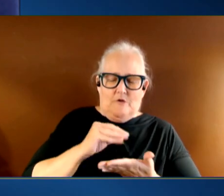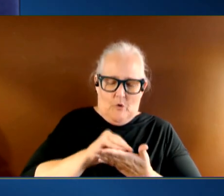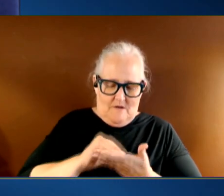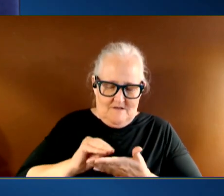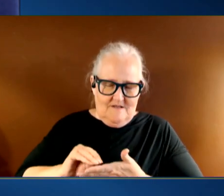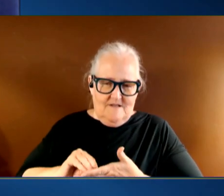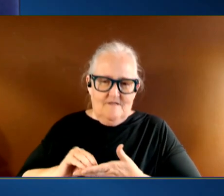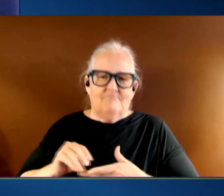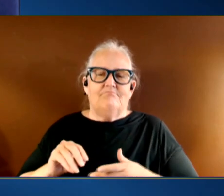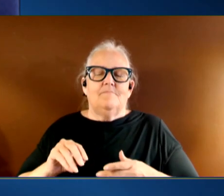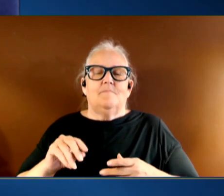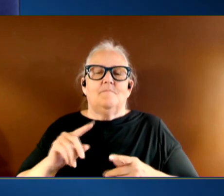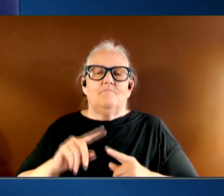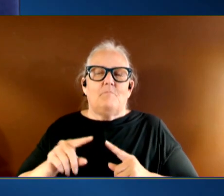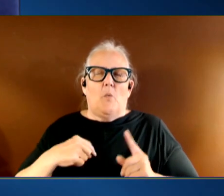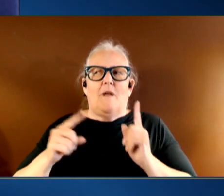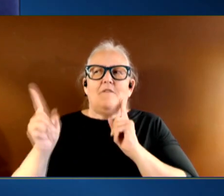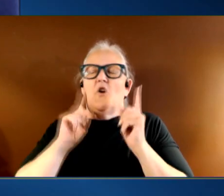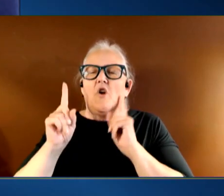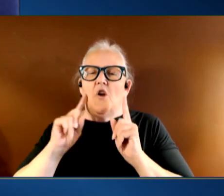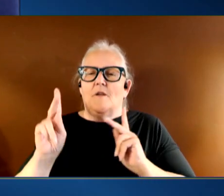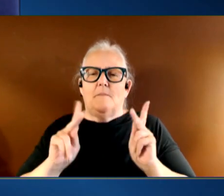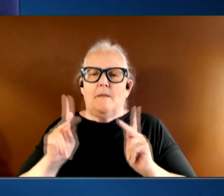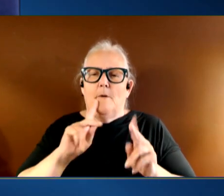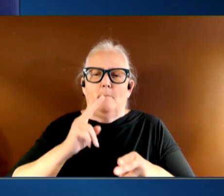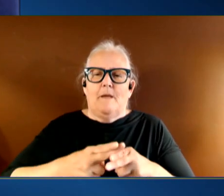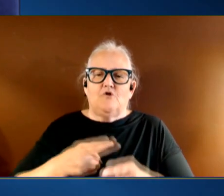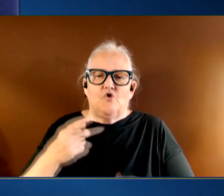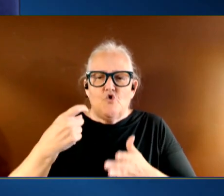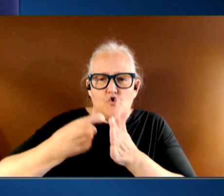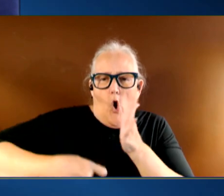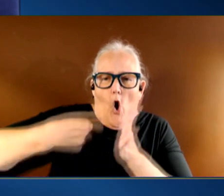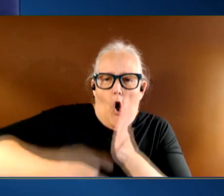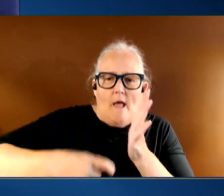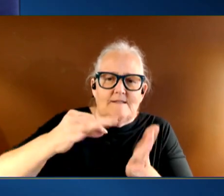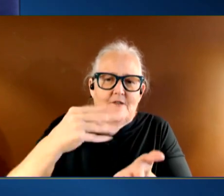remarks discuss is the cost of sickle cell disease treatments, the current treatments.